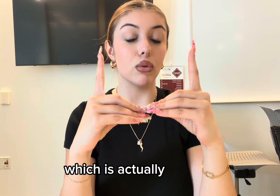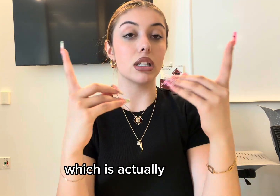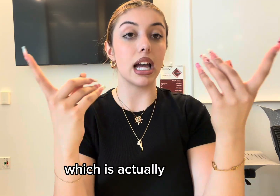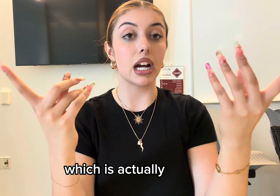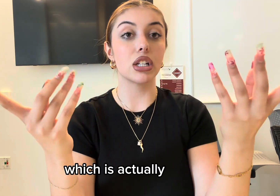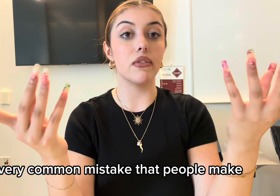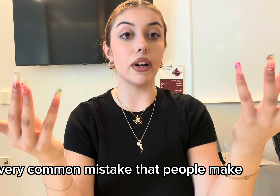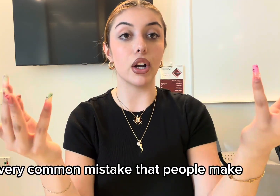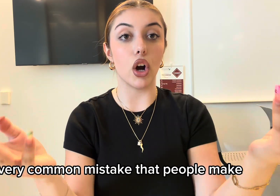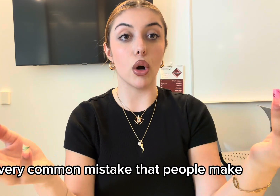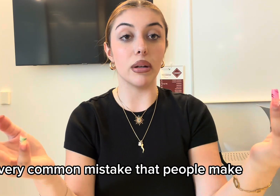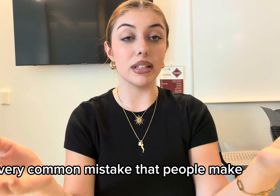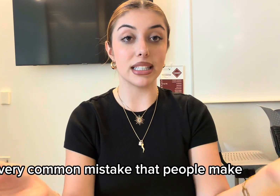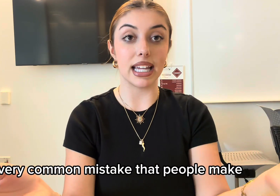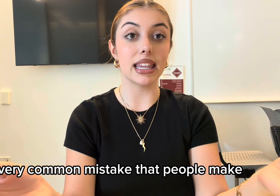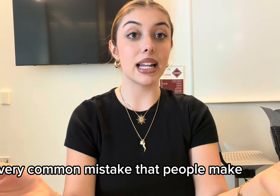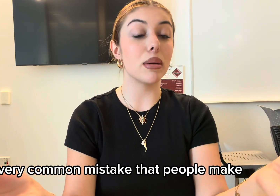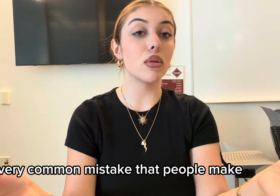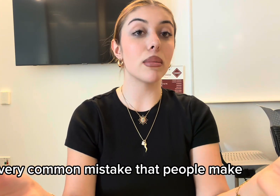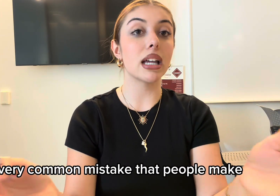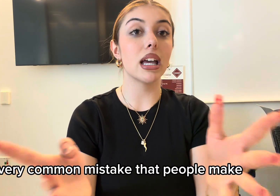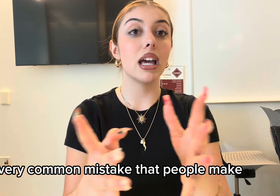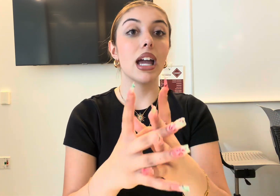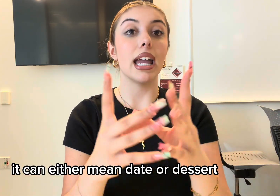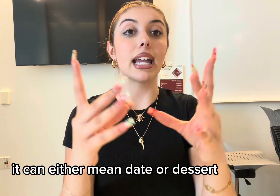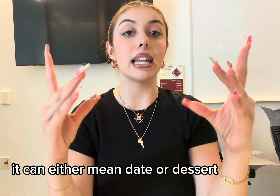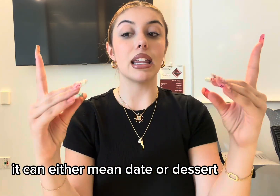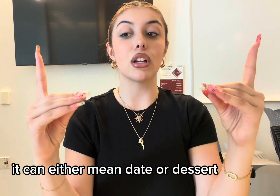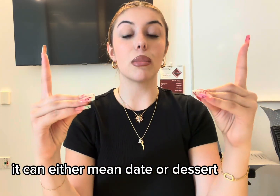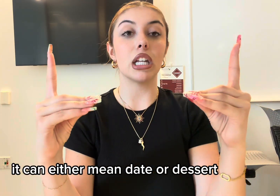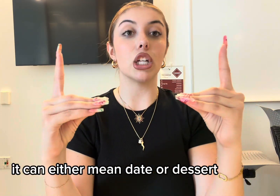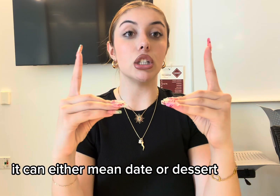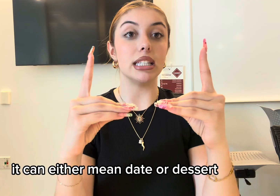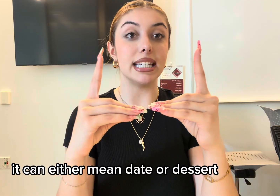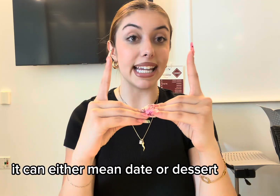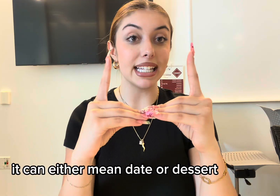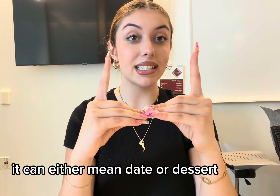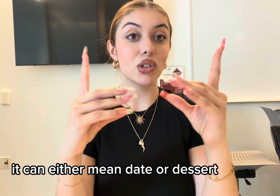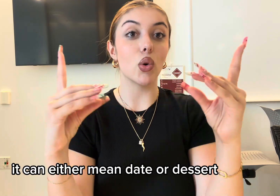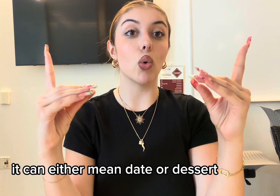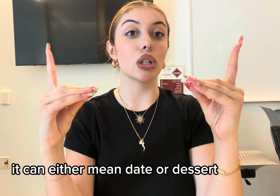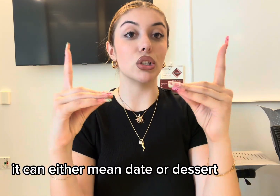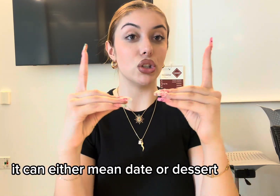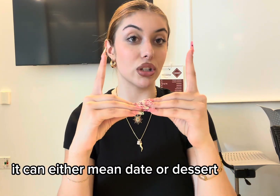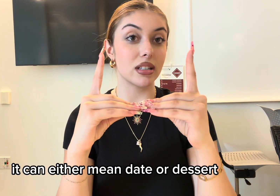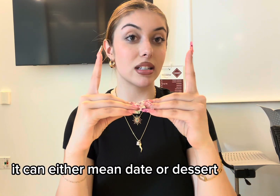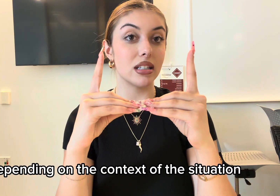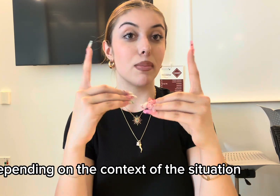which is actually a very common mistake that people make, it can either mean date or dessert